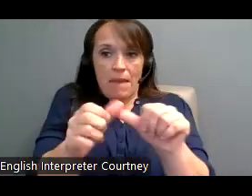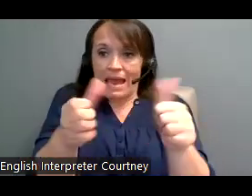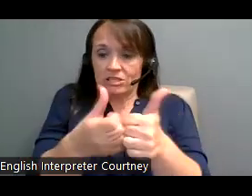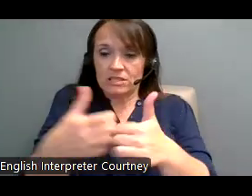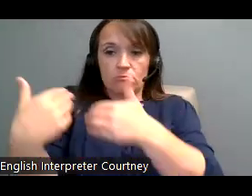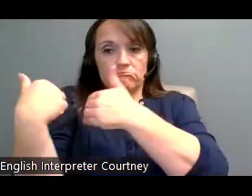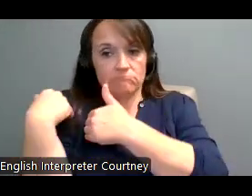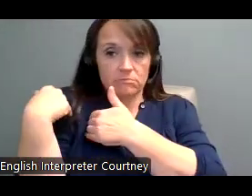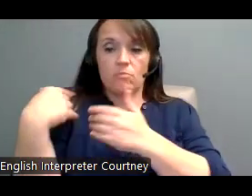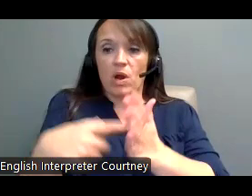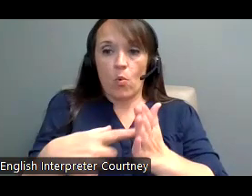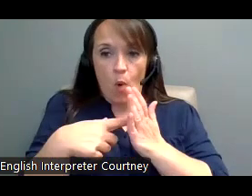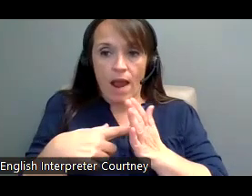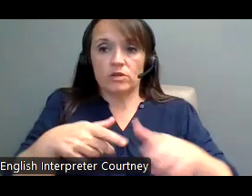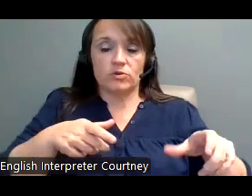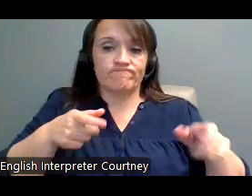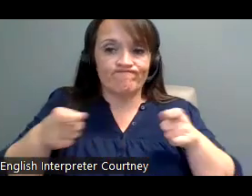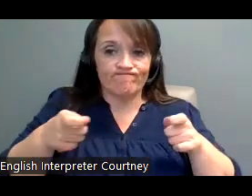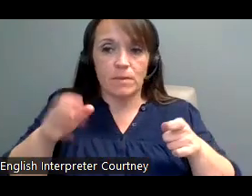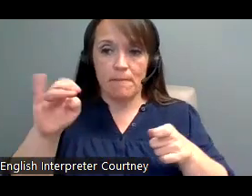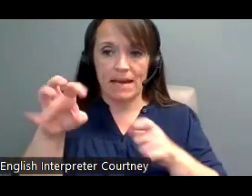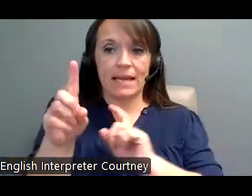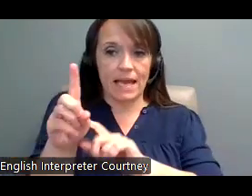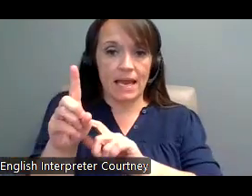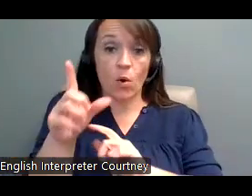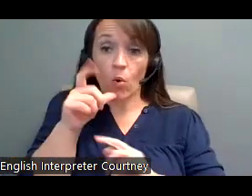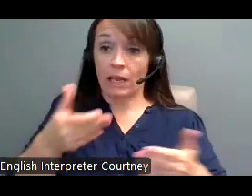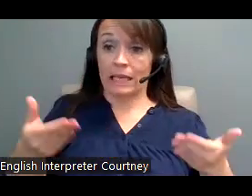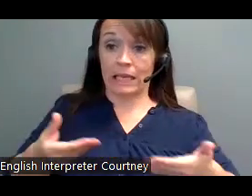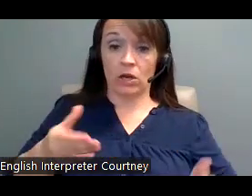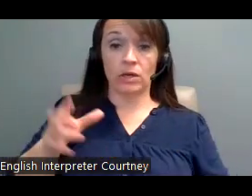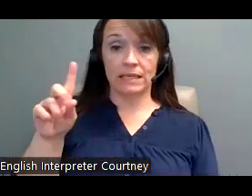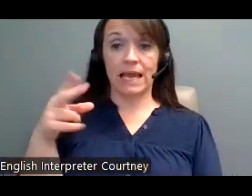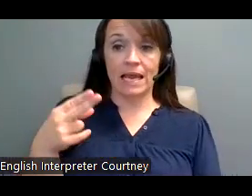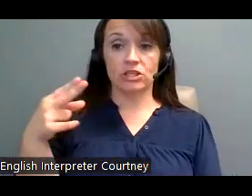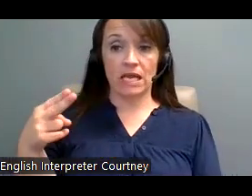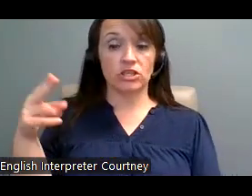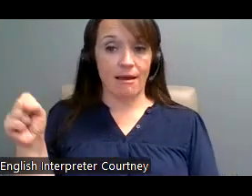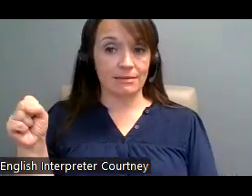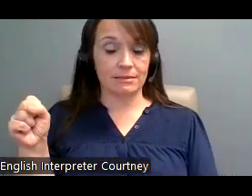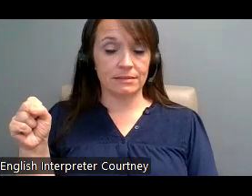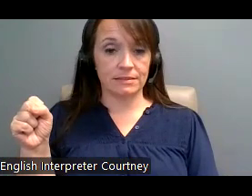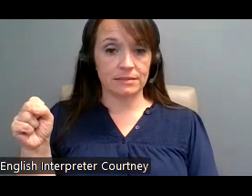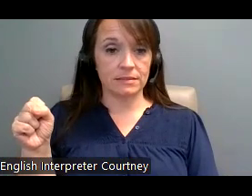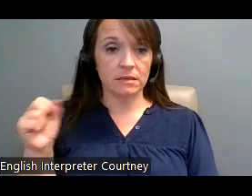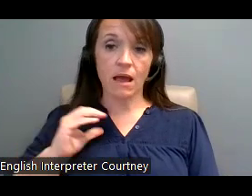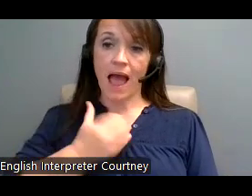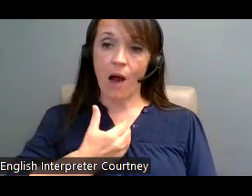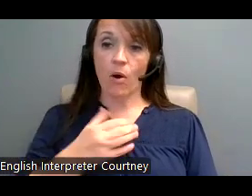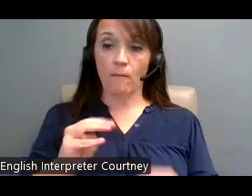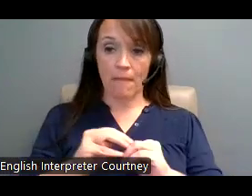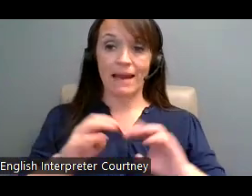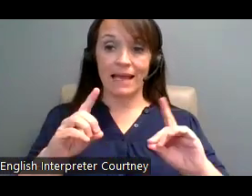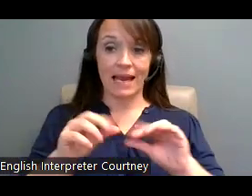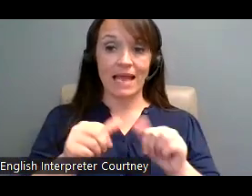Health and Human Services. So HHS, or DHHS is a Medicaid agency for South Carolina and main